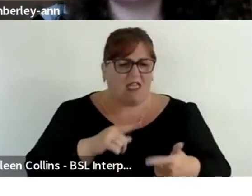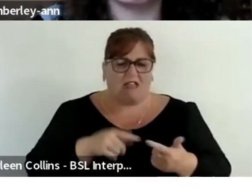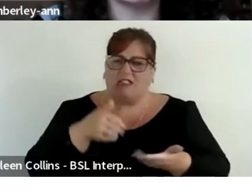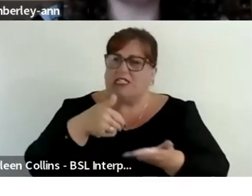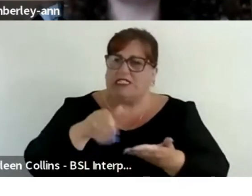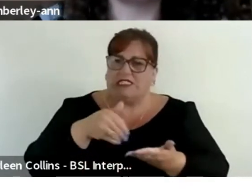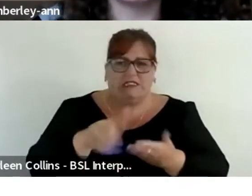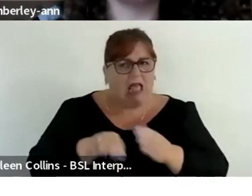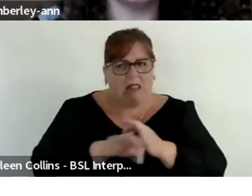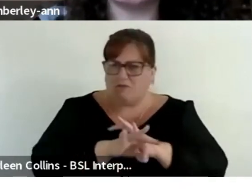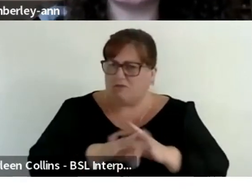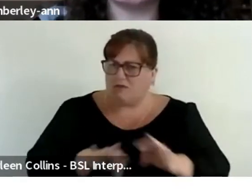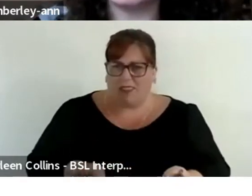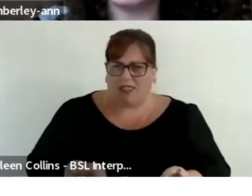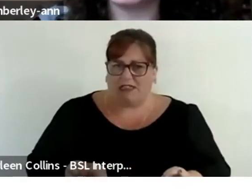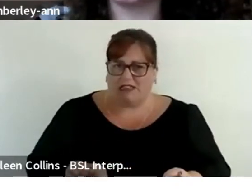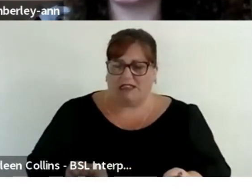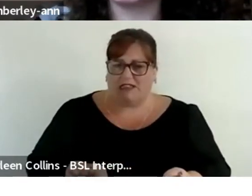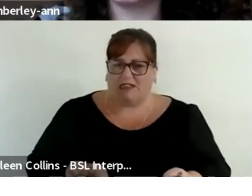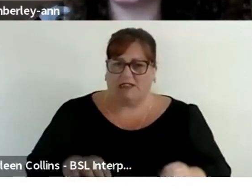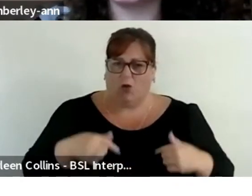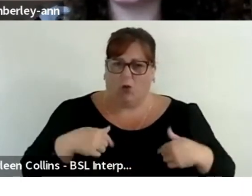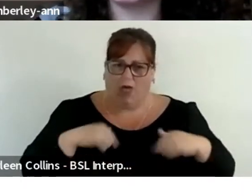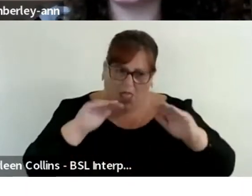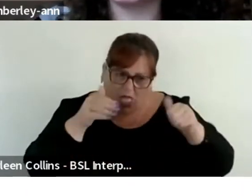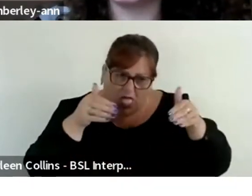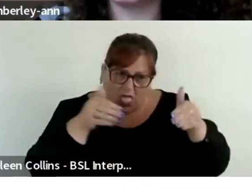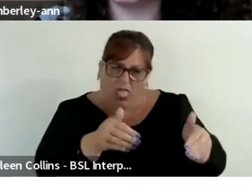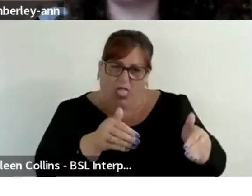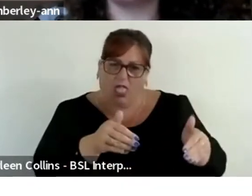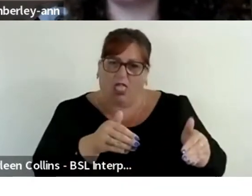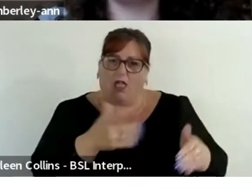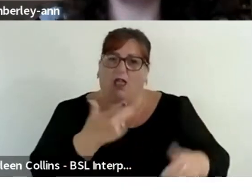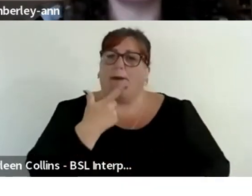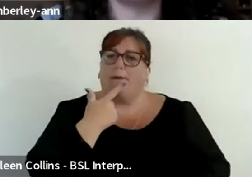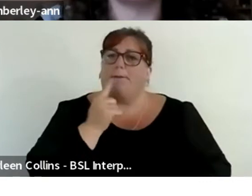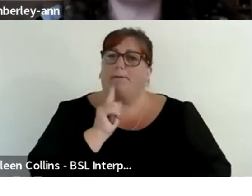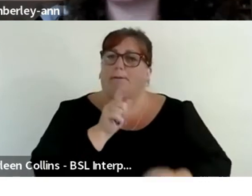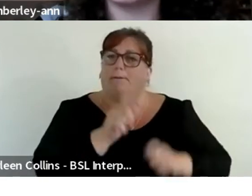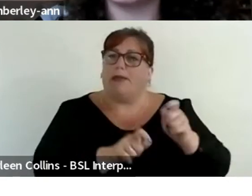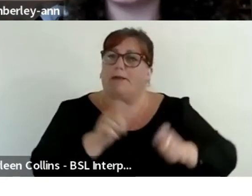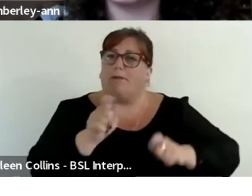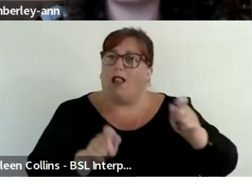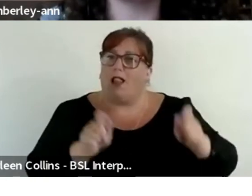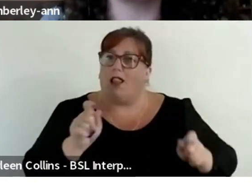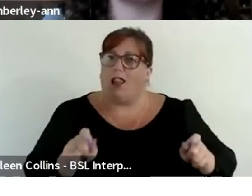Our people provide their expertise in all areas of business, areas likes